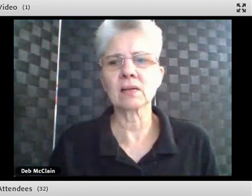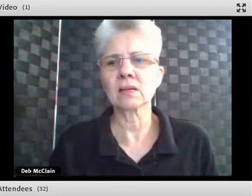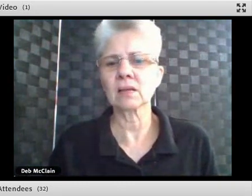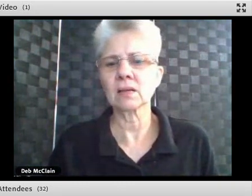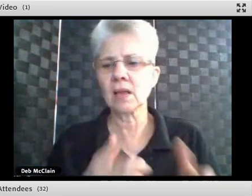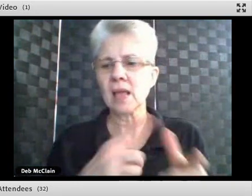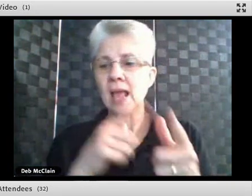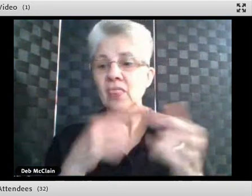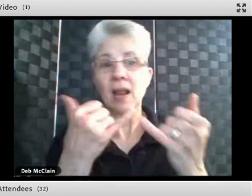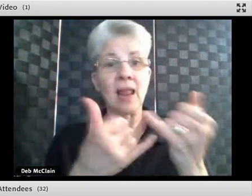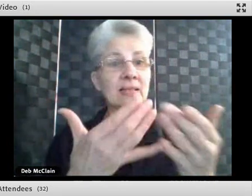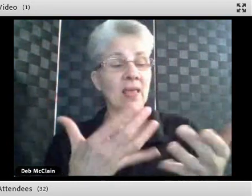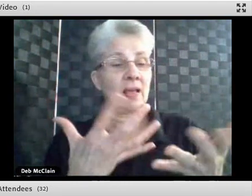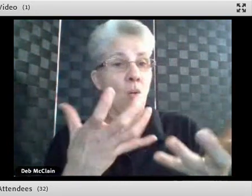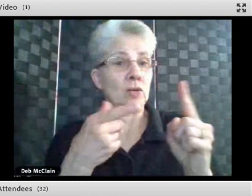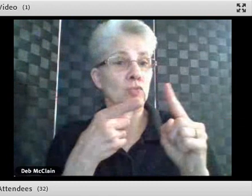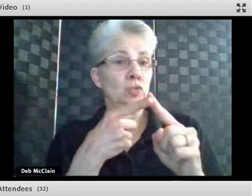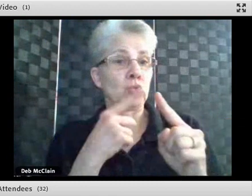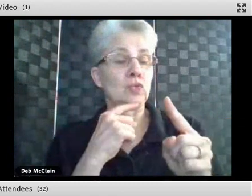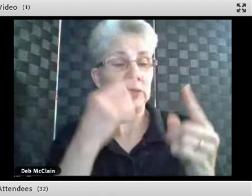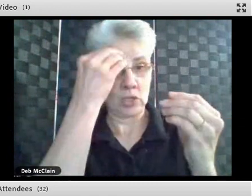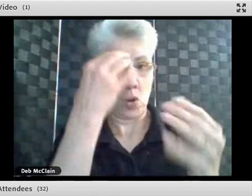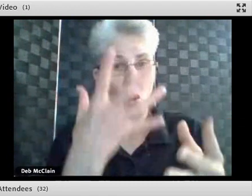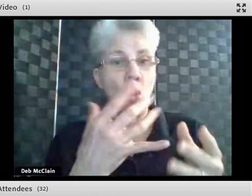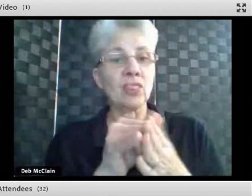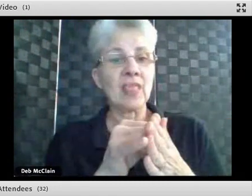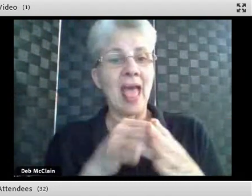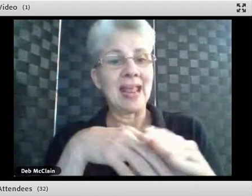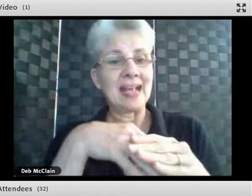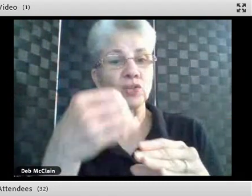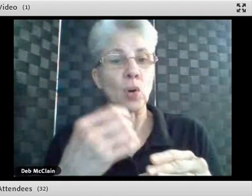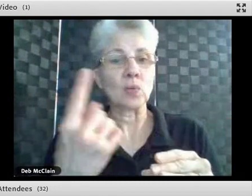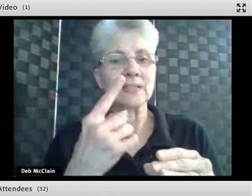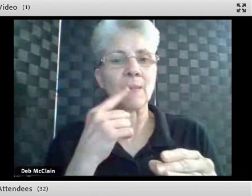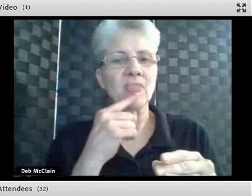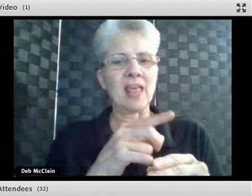And then lastly, I wanted to just note that external -- Putting something on external media